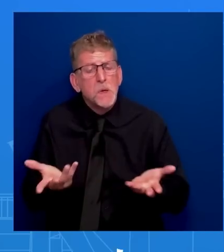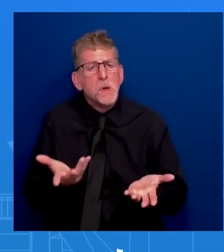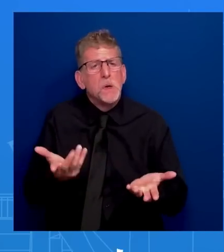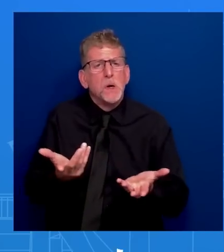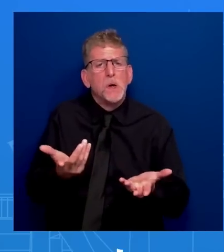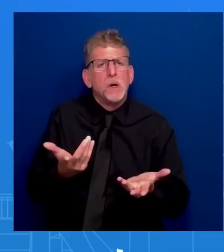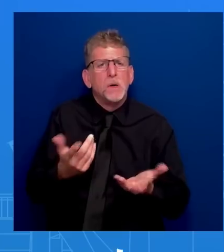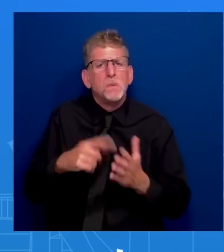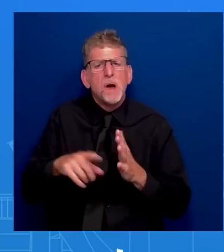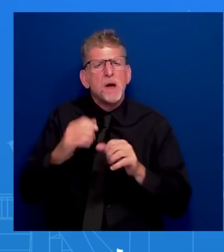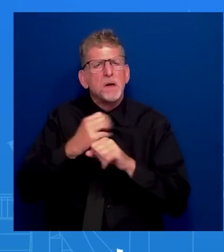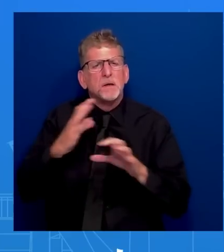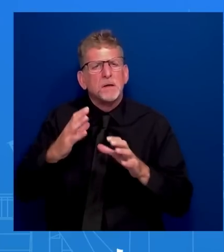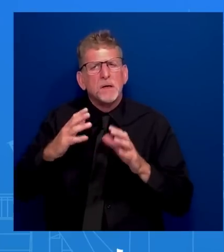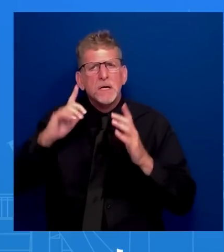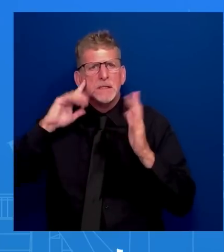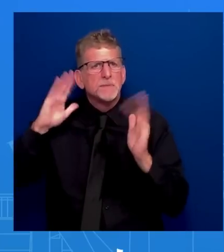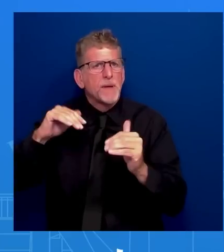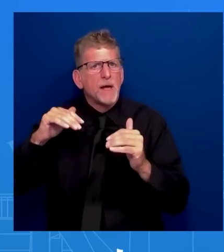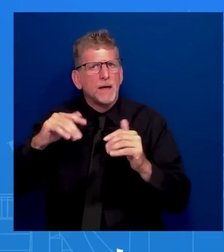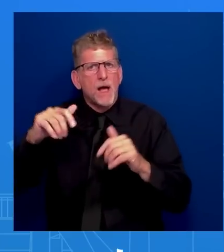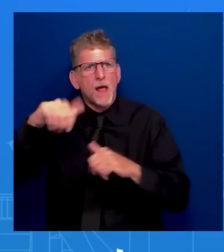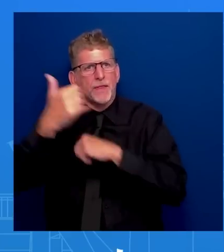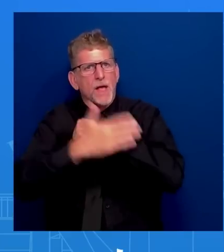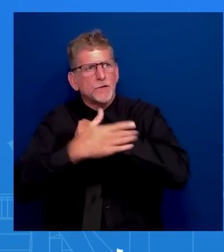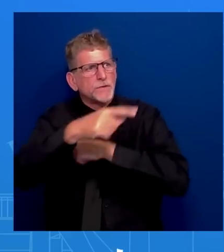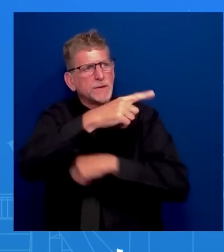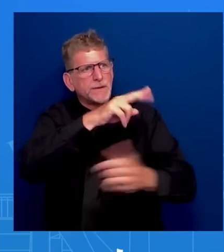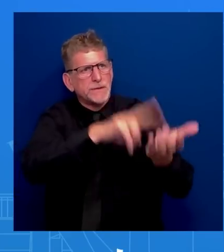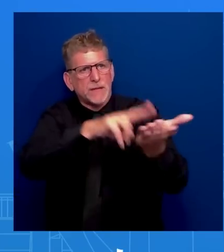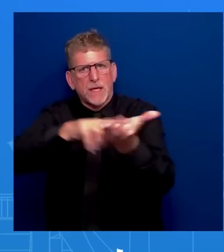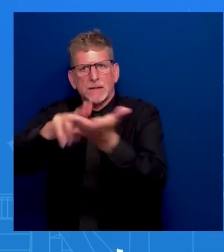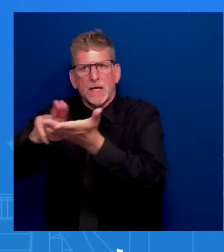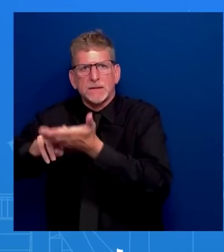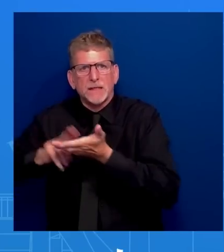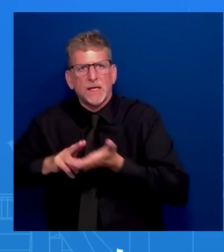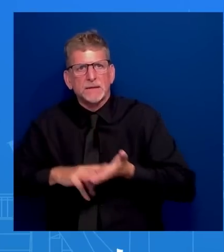Ms. Jean-Pierre: So we don't have a timeline to share. I think what you were hearing from the President